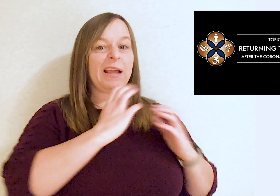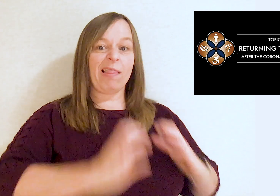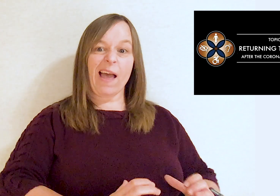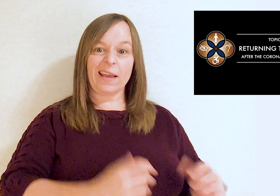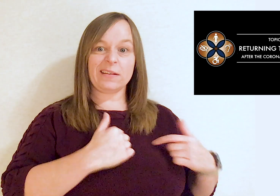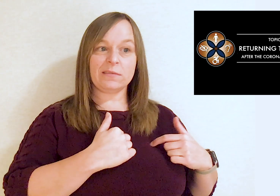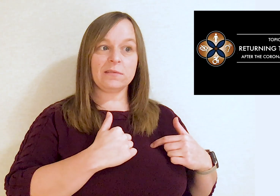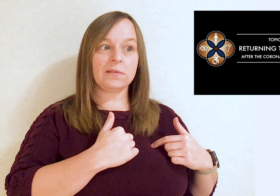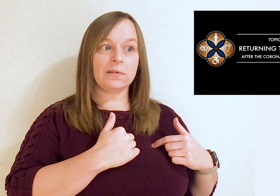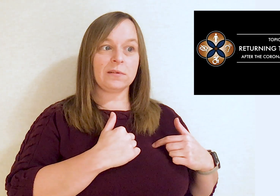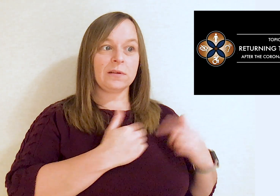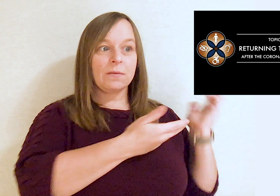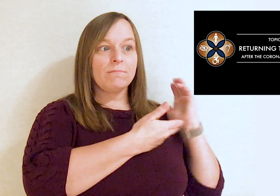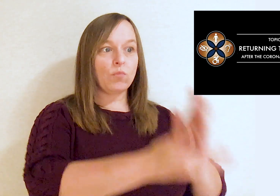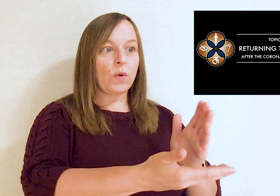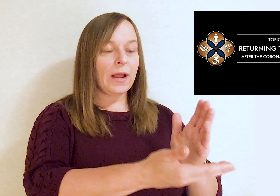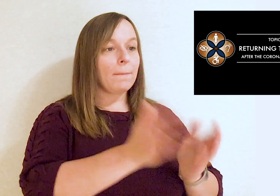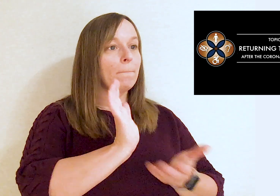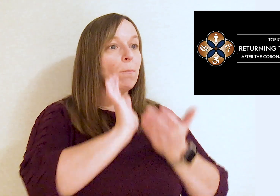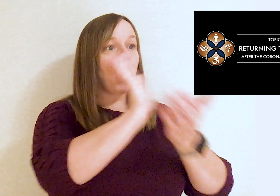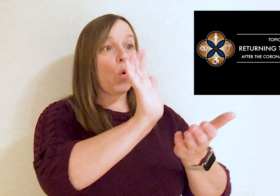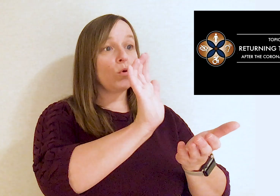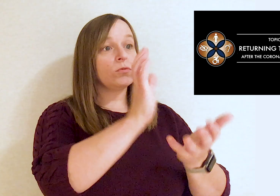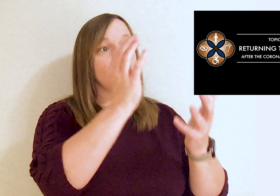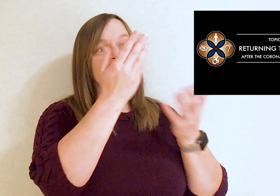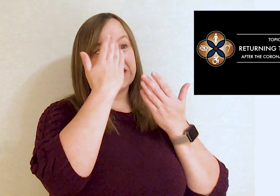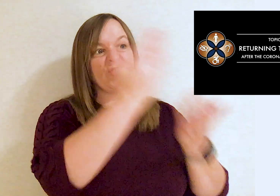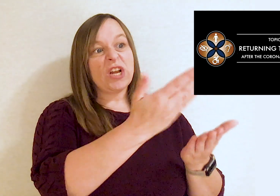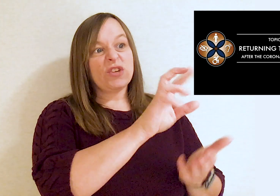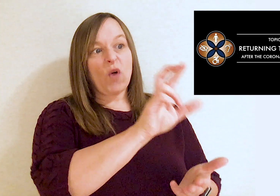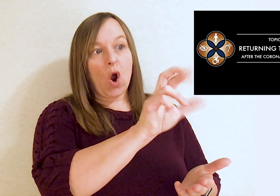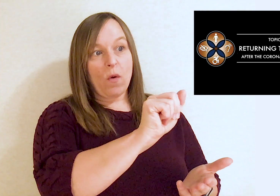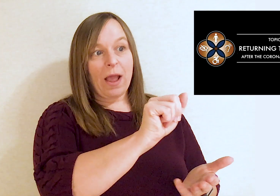needs to do, is come with a proposal for a reasonable accommodation.